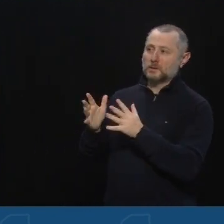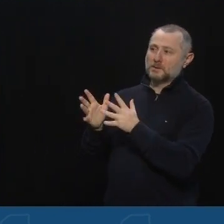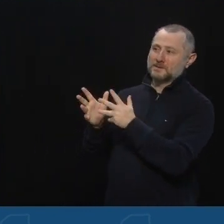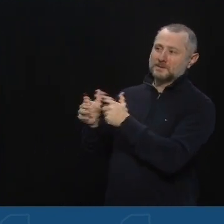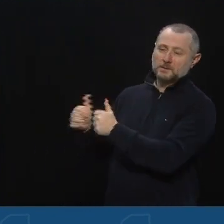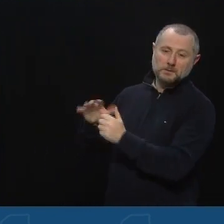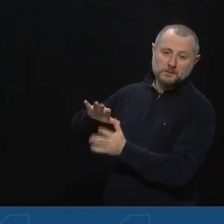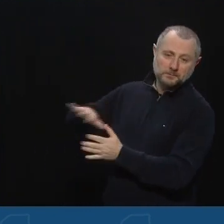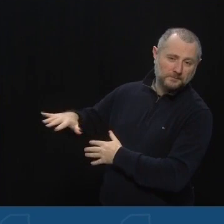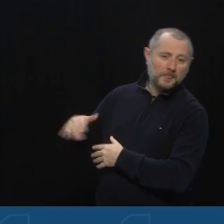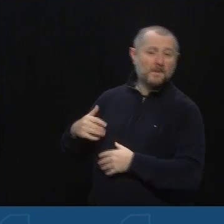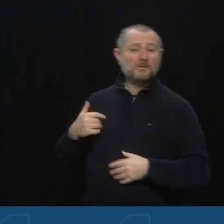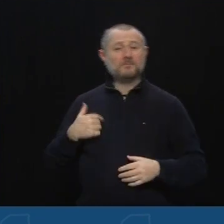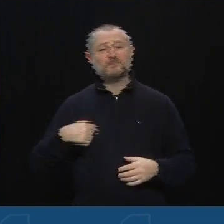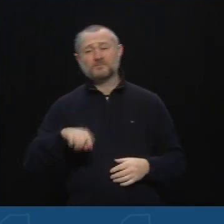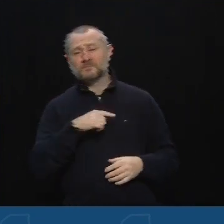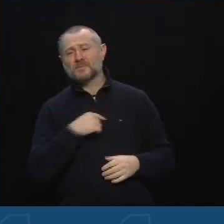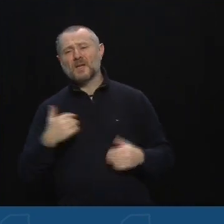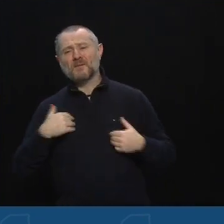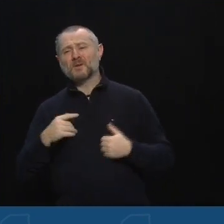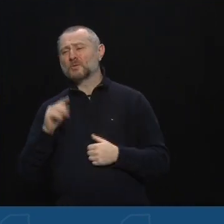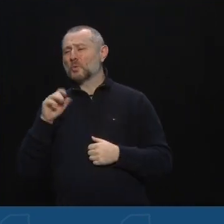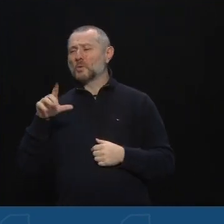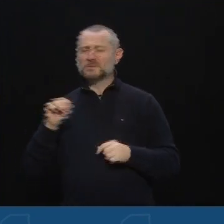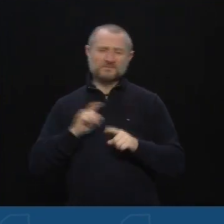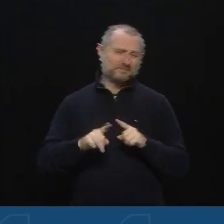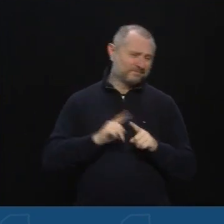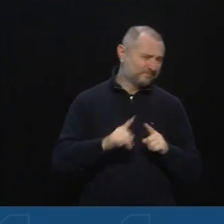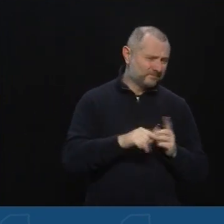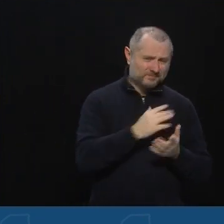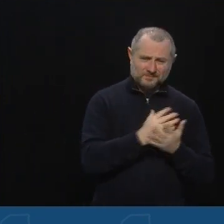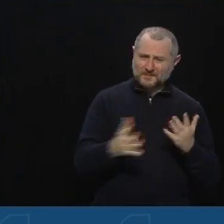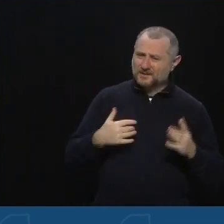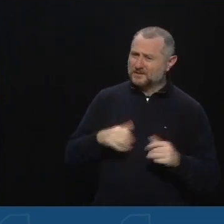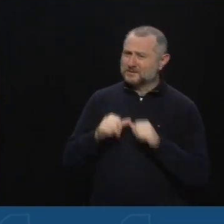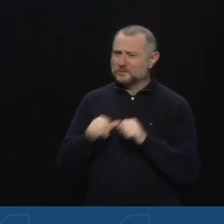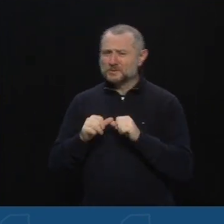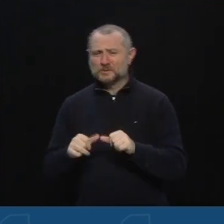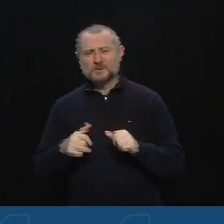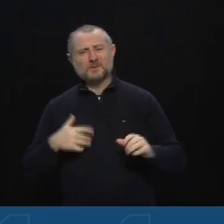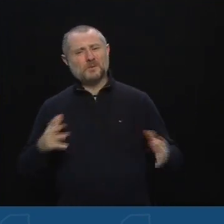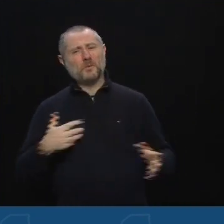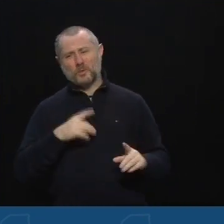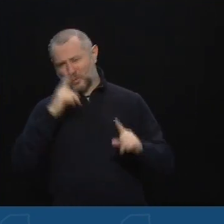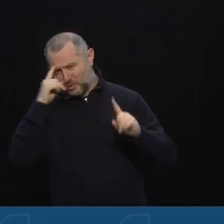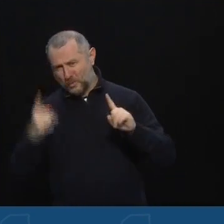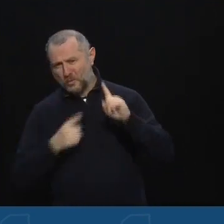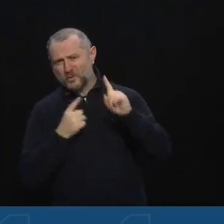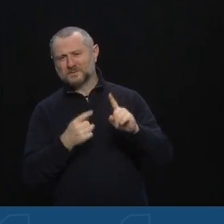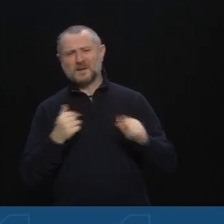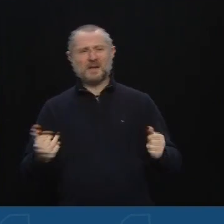AND SPRING'S AROUND THE CORNER AND FEELS LIKE THE COVID WINTER IS STARTING TO MELT WAY. WE'RE GG OING TO CONTINUE THE